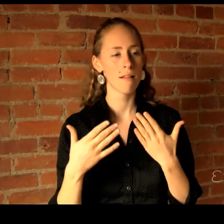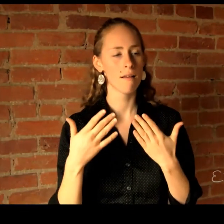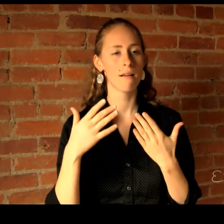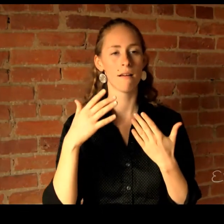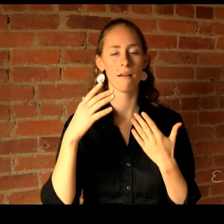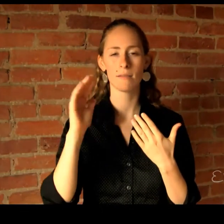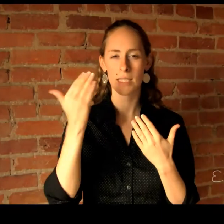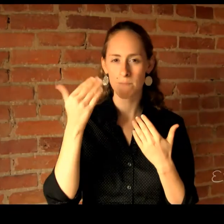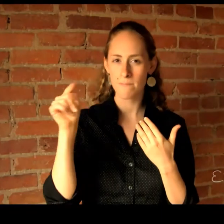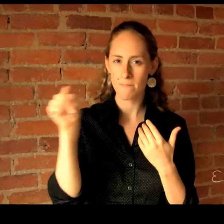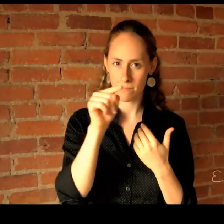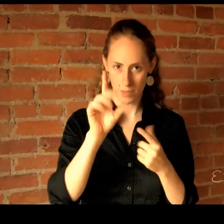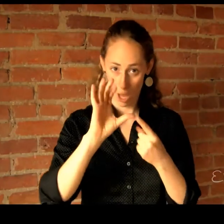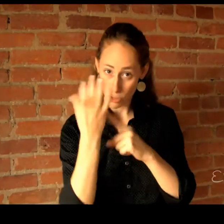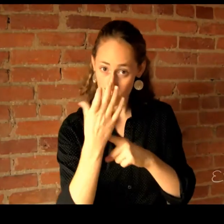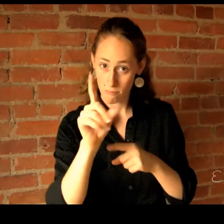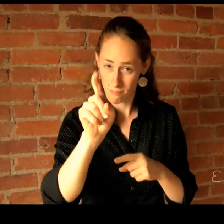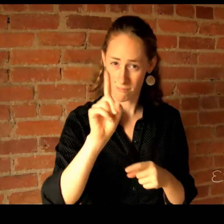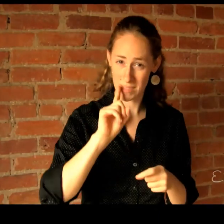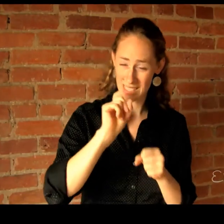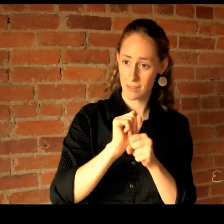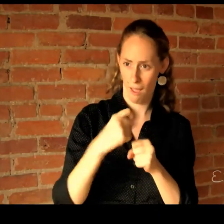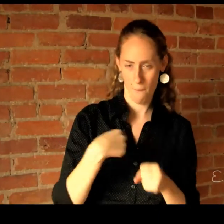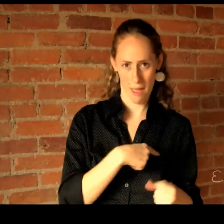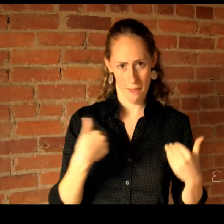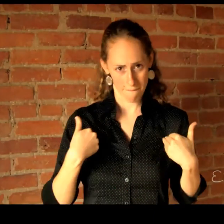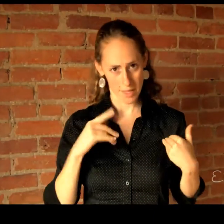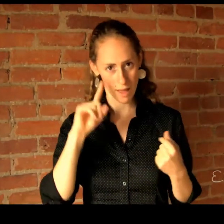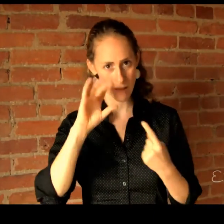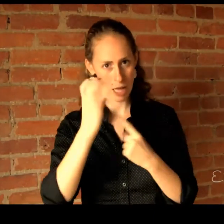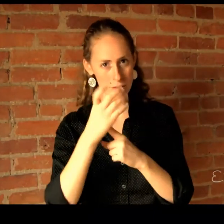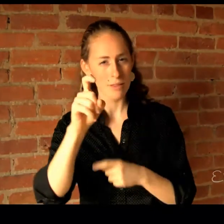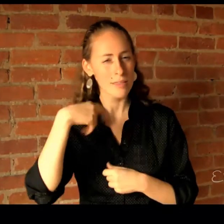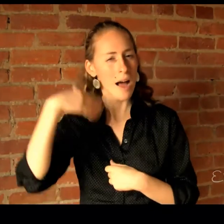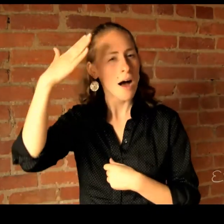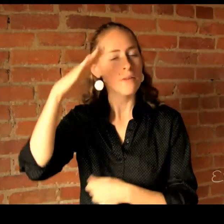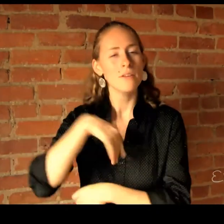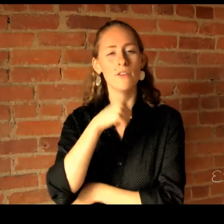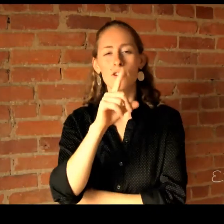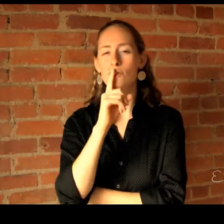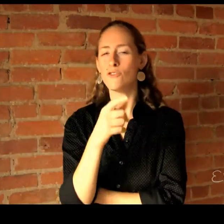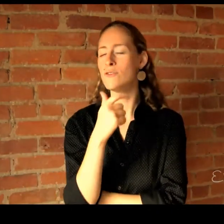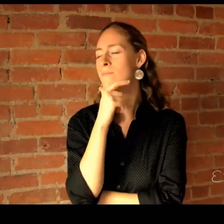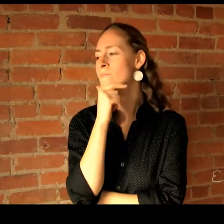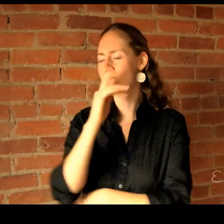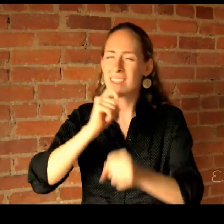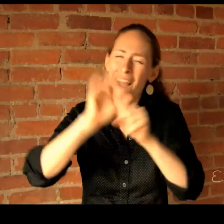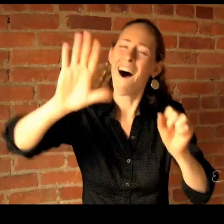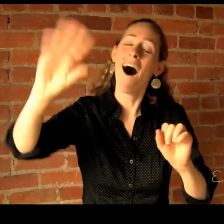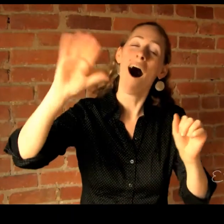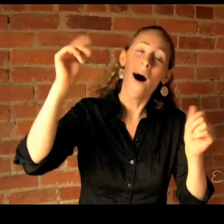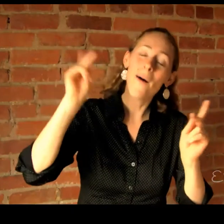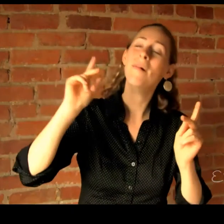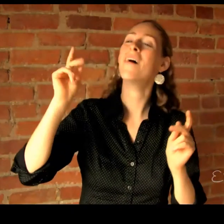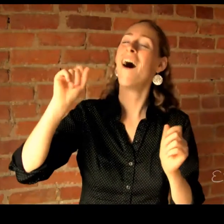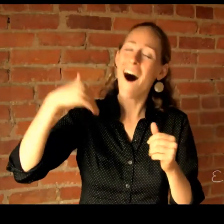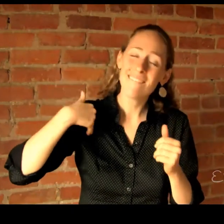came to endorse his findings as time passed by. As acceptance of ASL became widespread, others asked whether there was a culture in the signing community. There were members of the community who truly